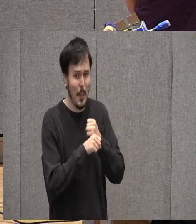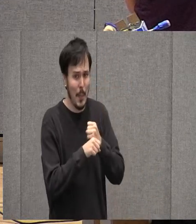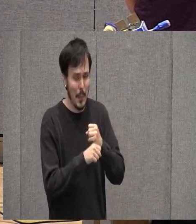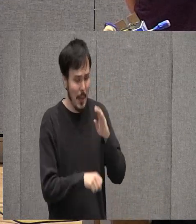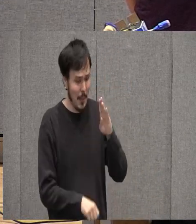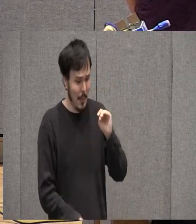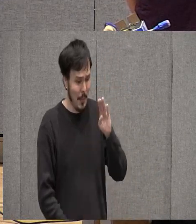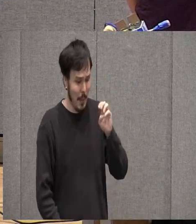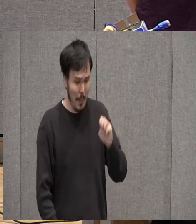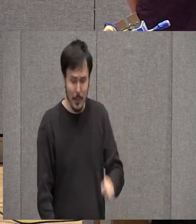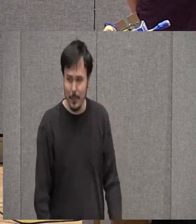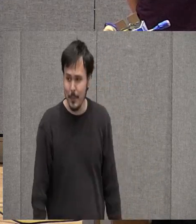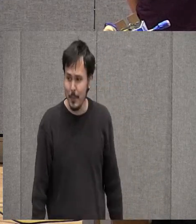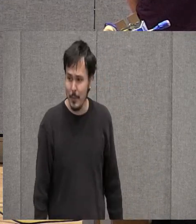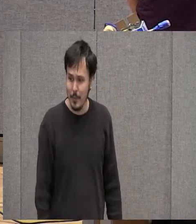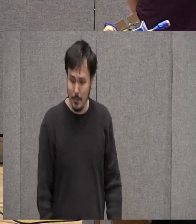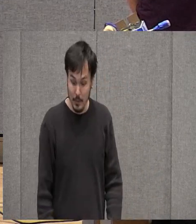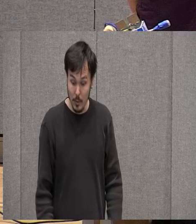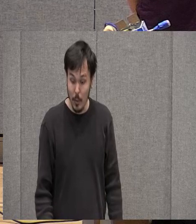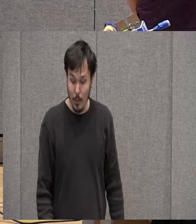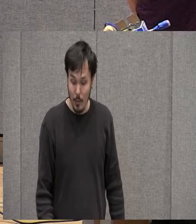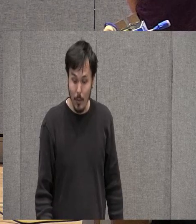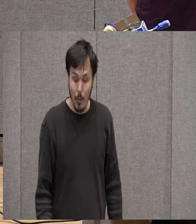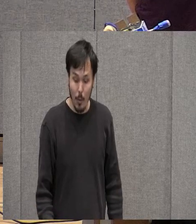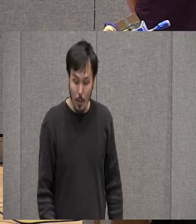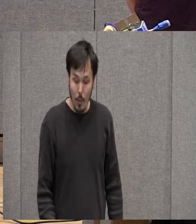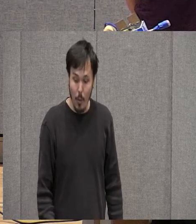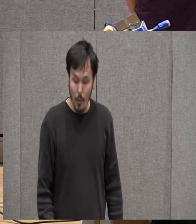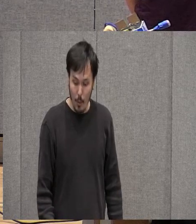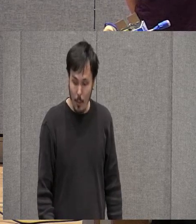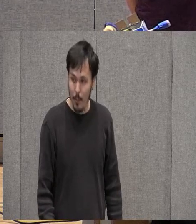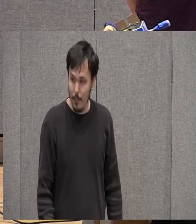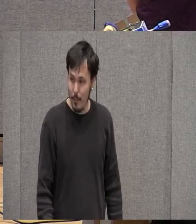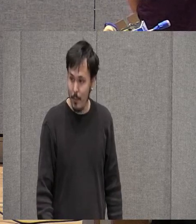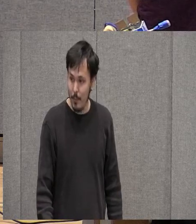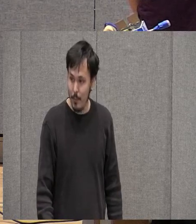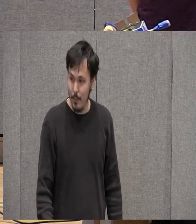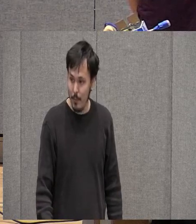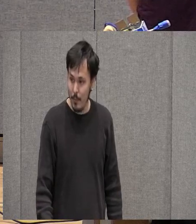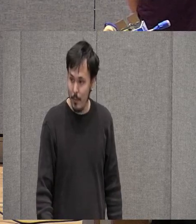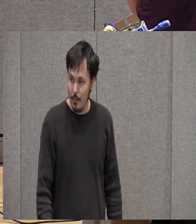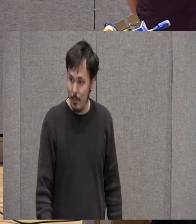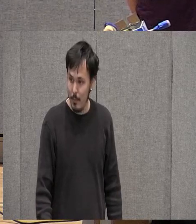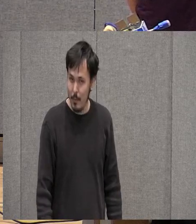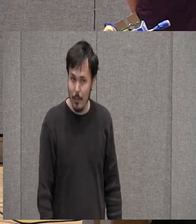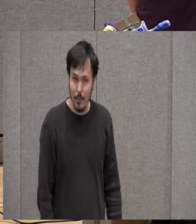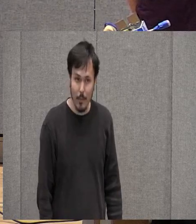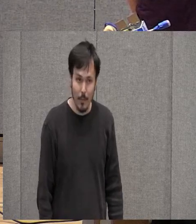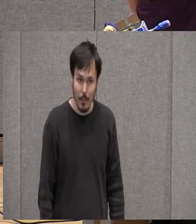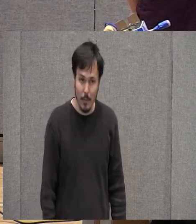(bubbles gurgling) It seems kind of like a fast maneuver too. The bubbles don't stay up for very long.